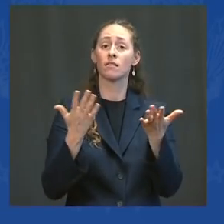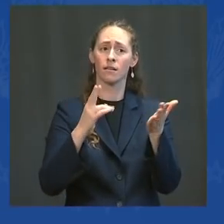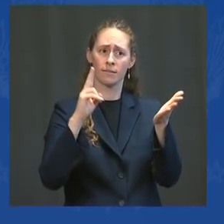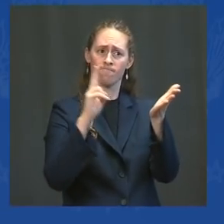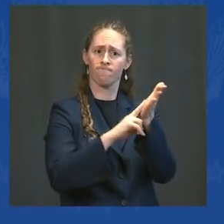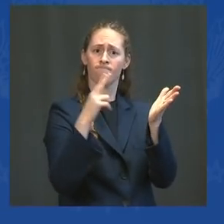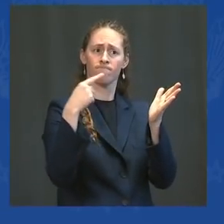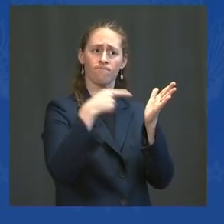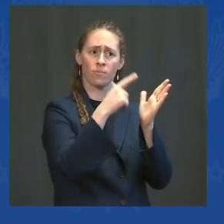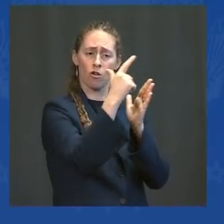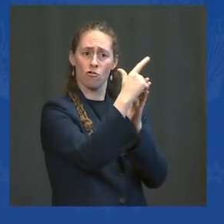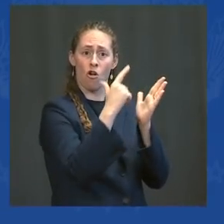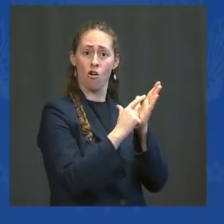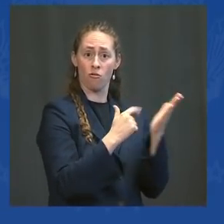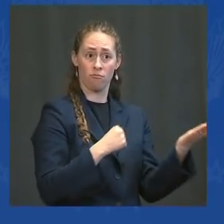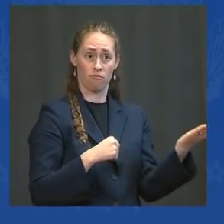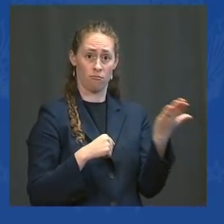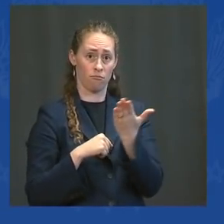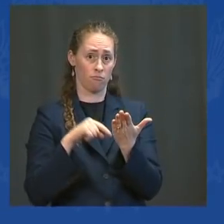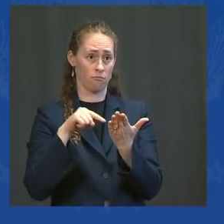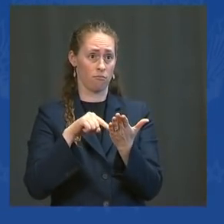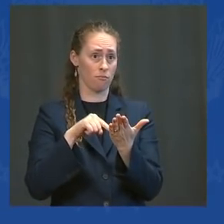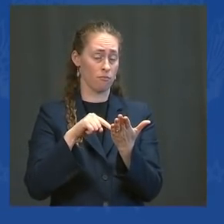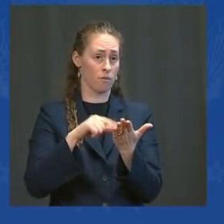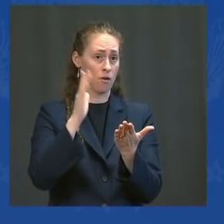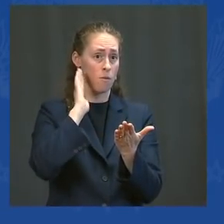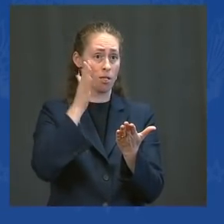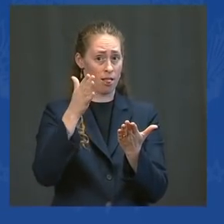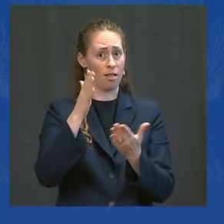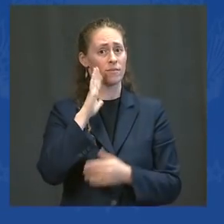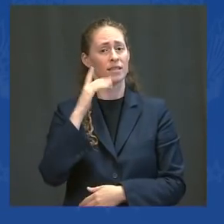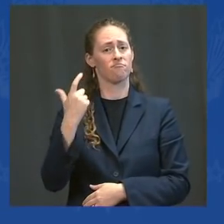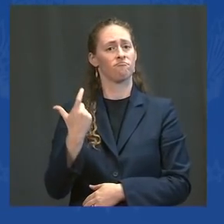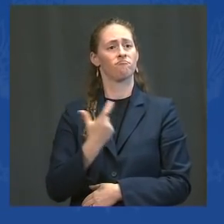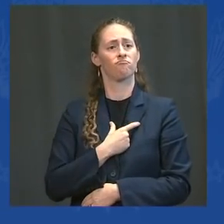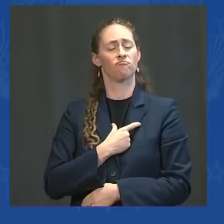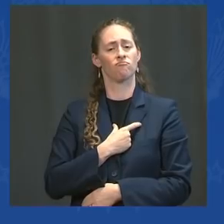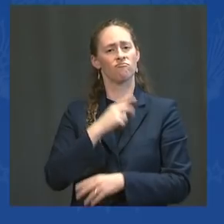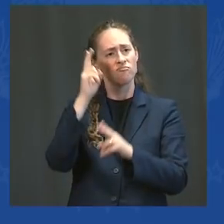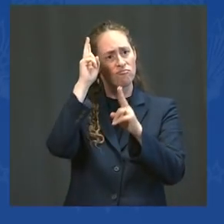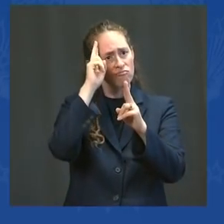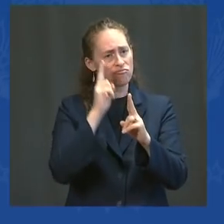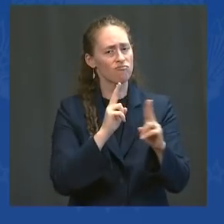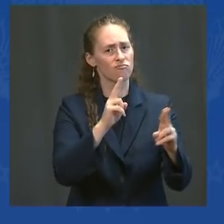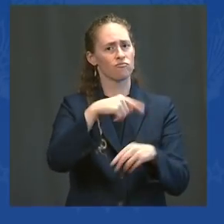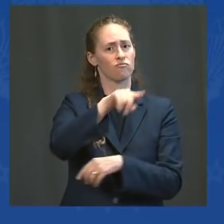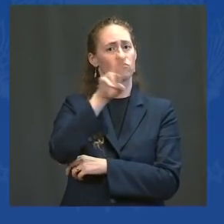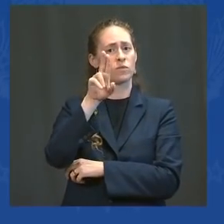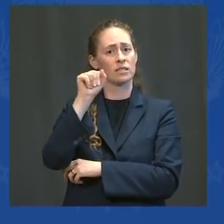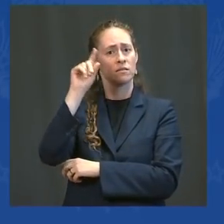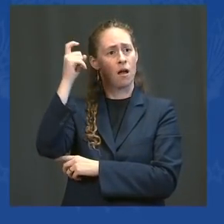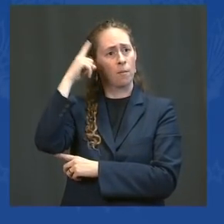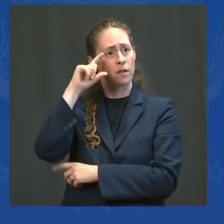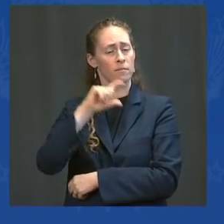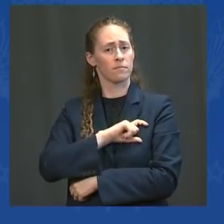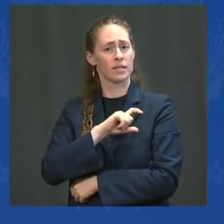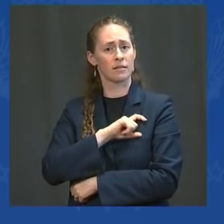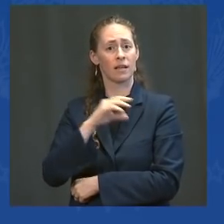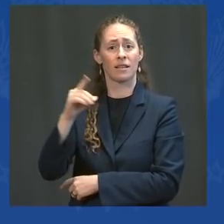the Congressional Gold Medal to the United States Capitol Police, the Washington D.C. Metropolitan Police Department,